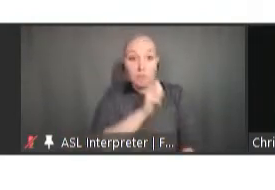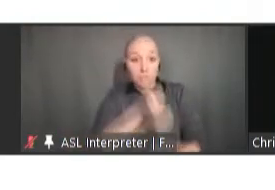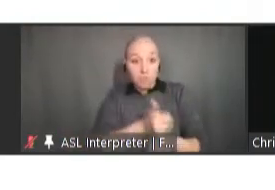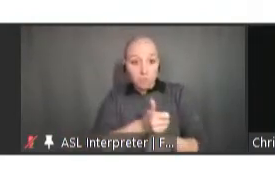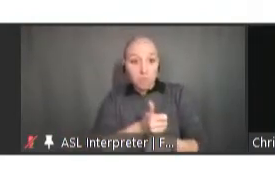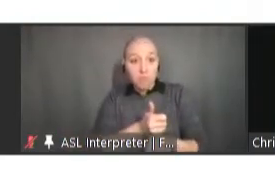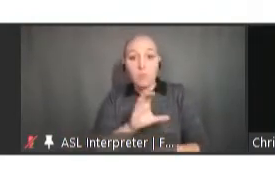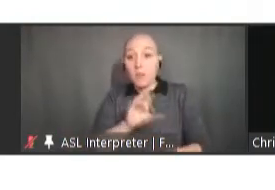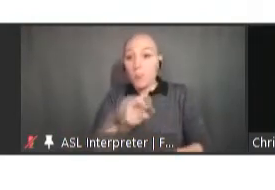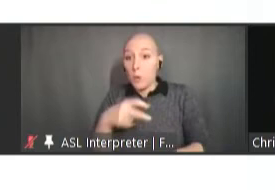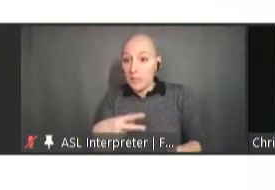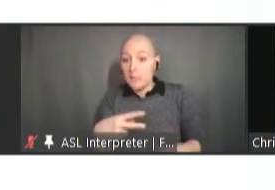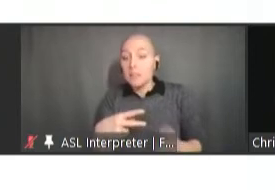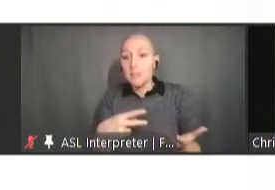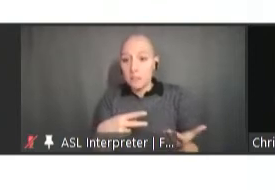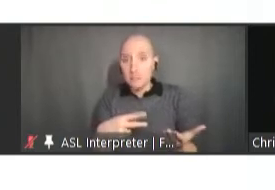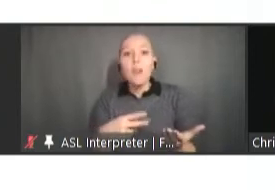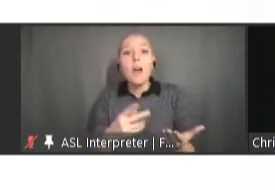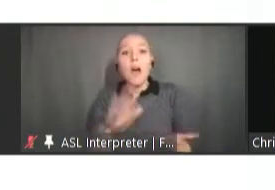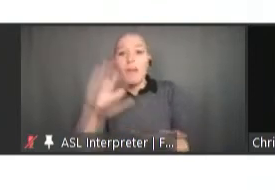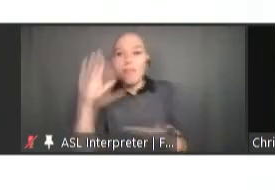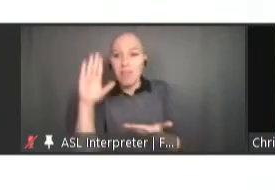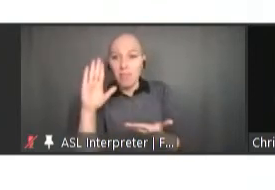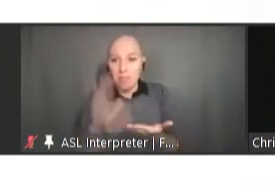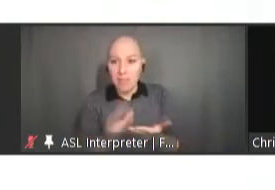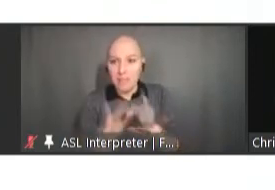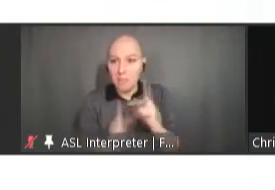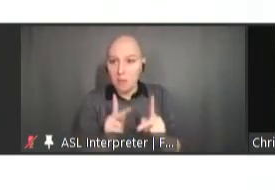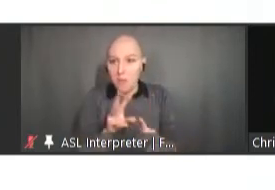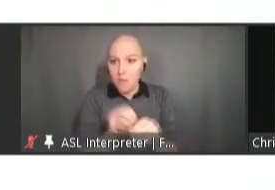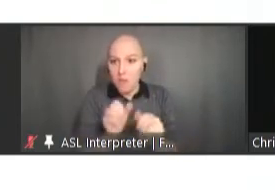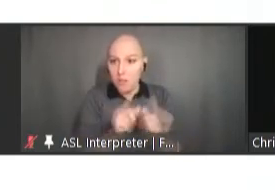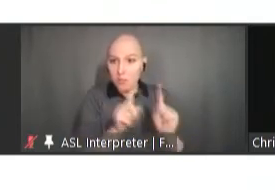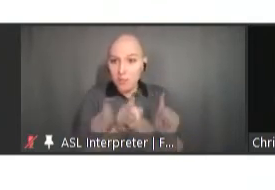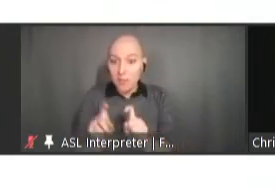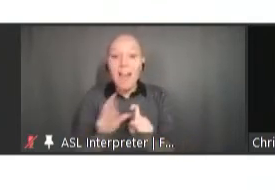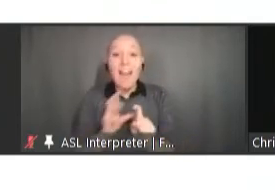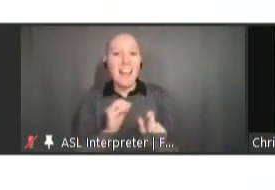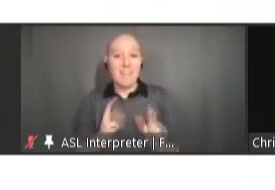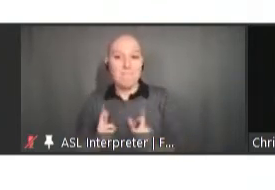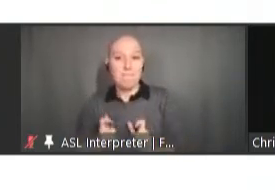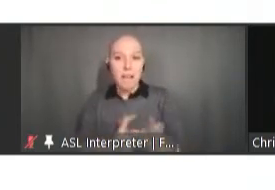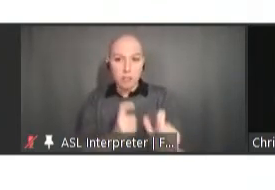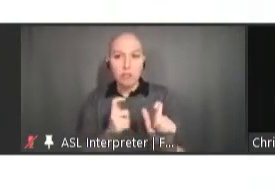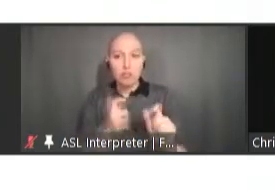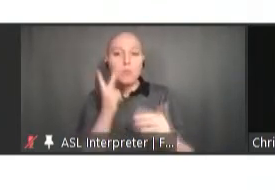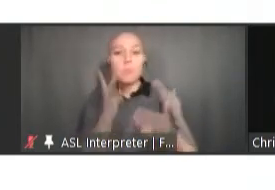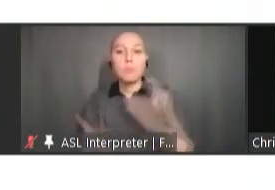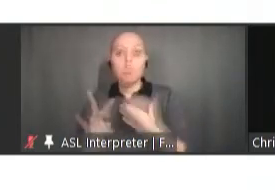subjects can be conducted much more quickly in order to predict vaccine efficacy. So,